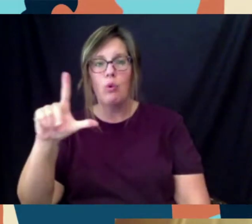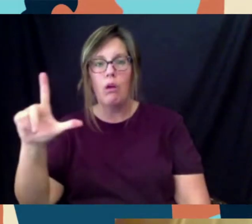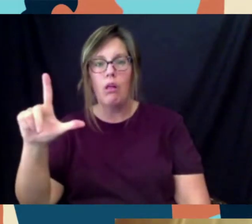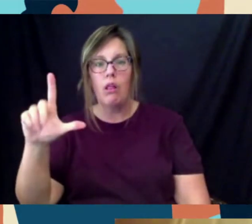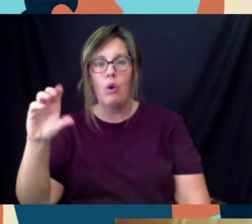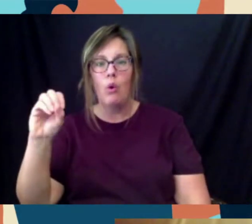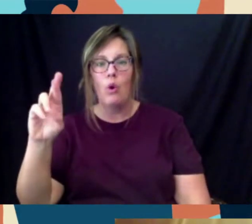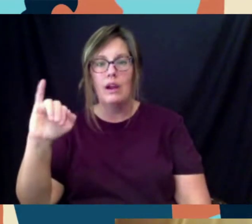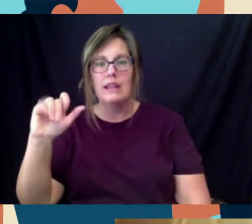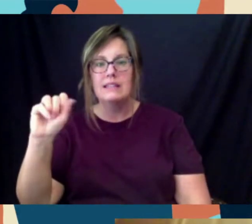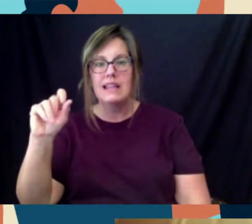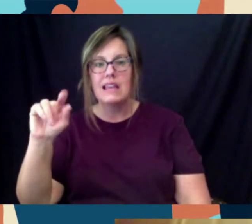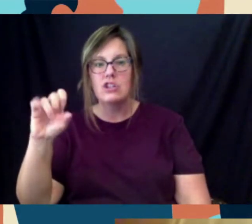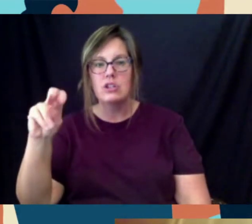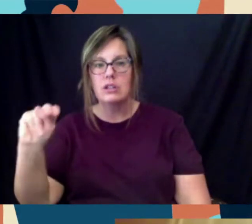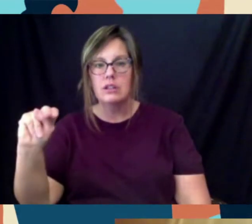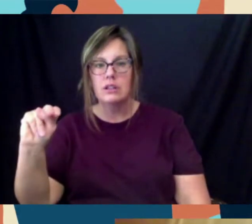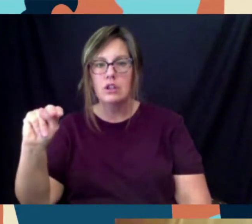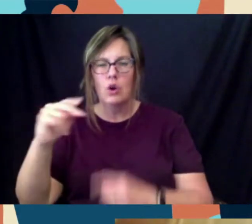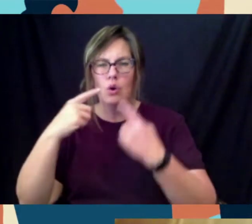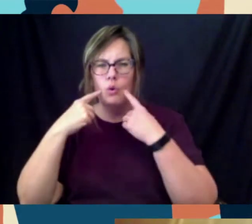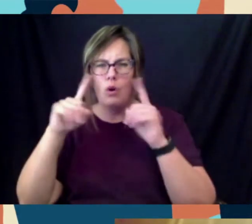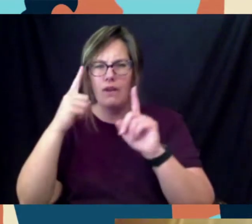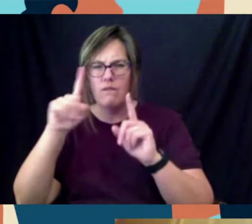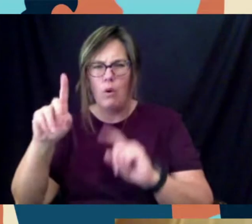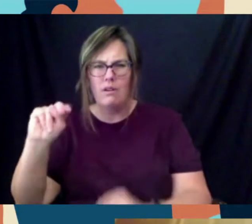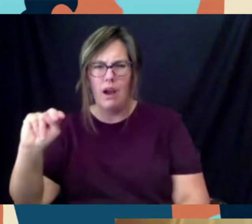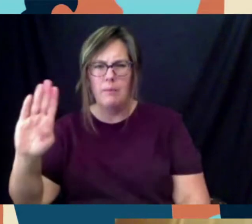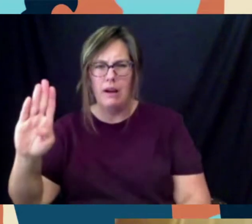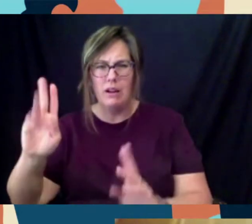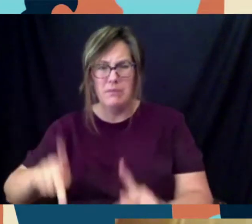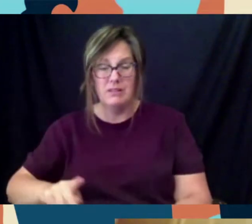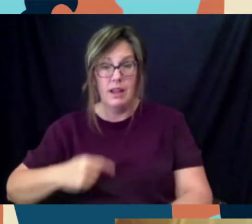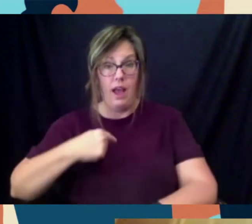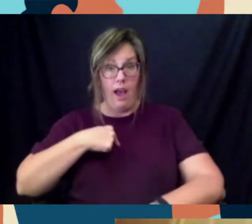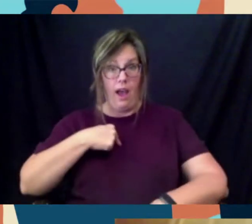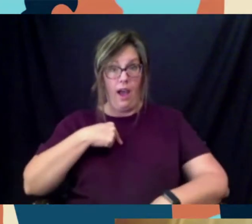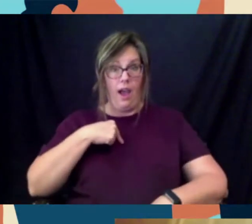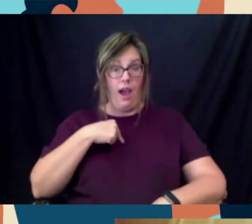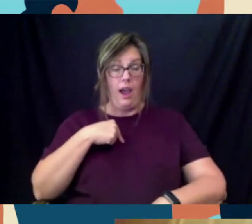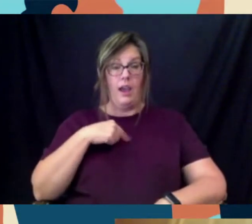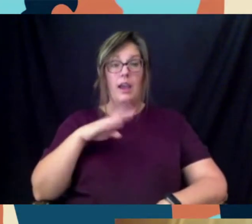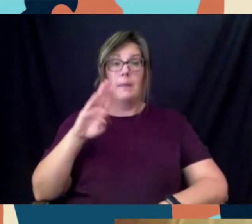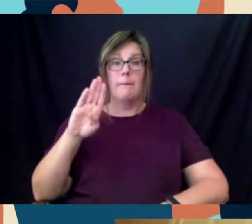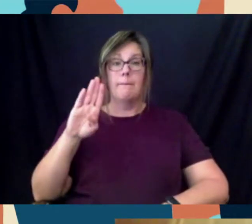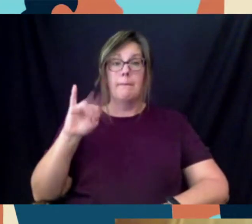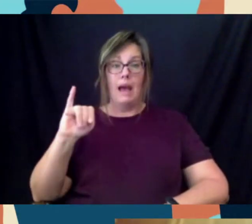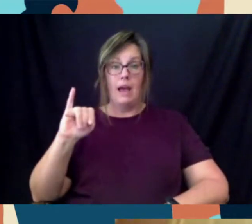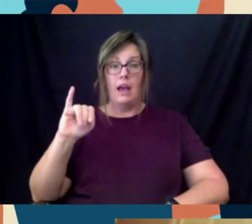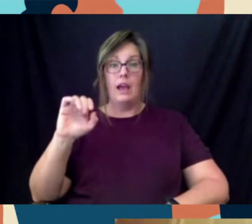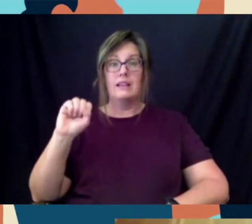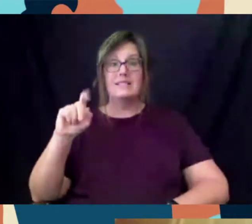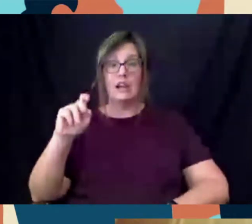like yourself me personally i identify as bisexual i don't really care what someone is